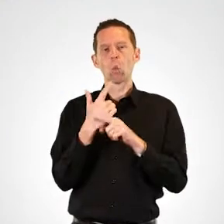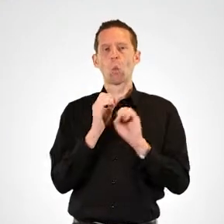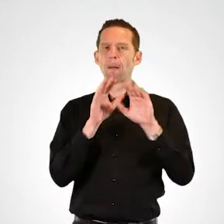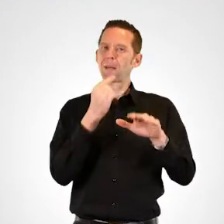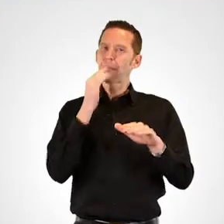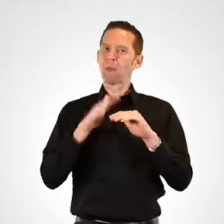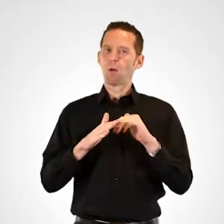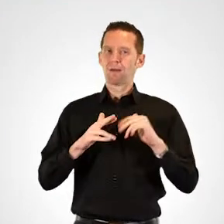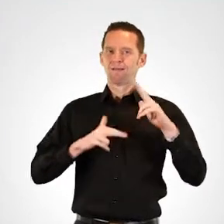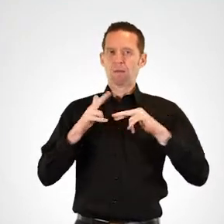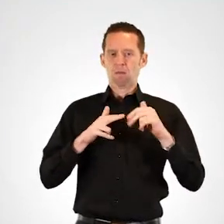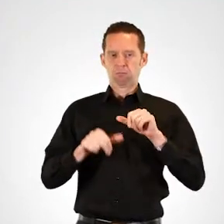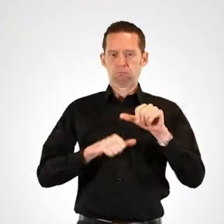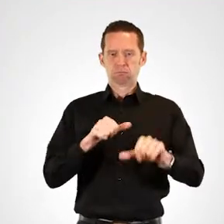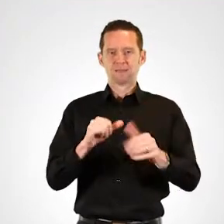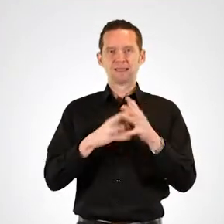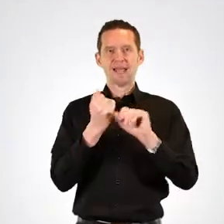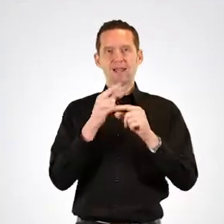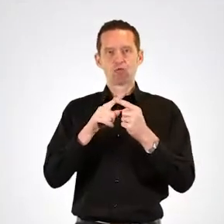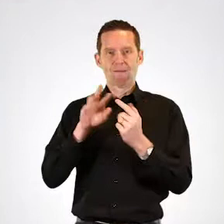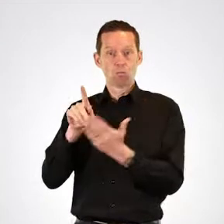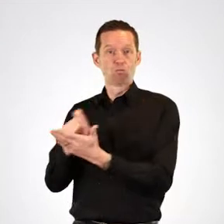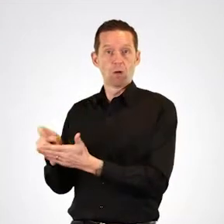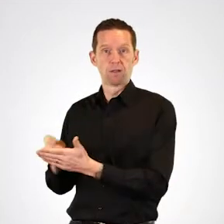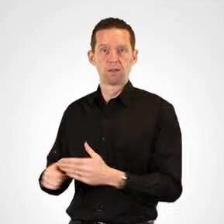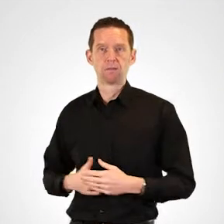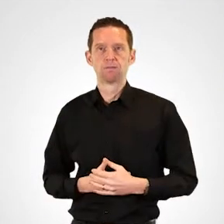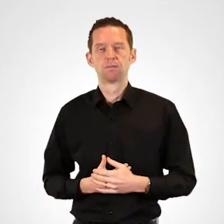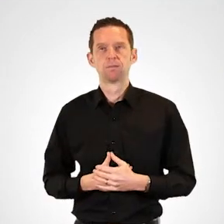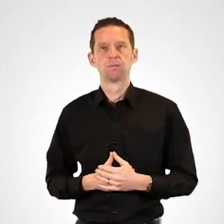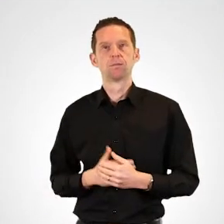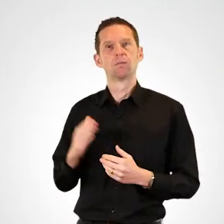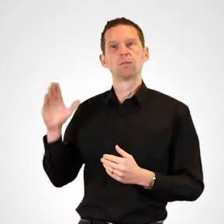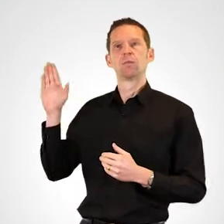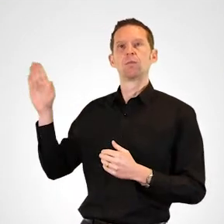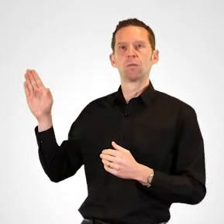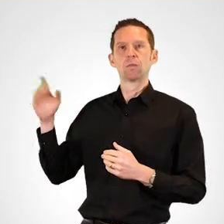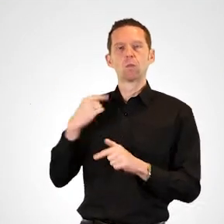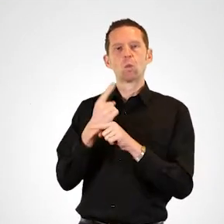during this developmental stage in terms of writing. This is the stage at which, as we've mentioned already,